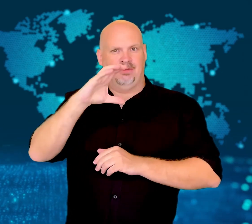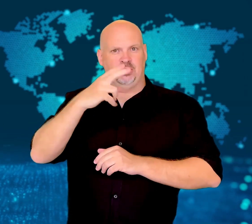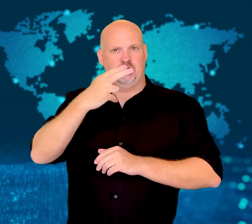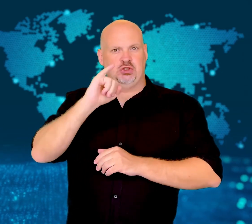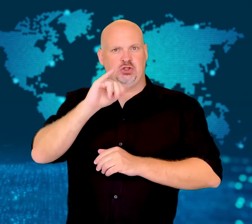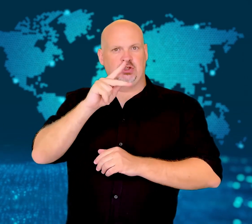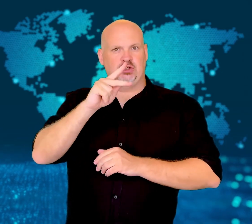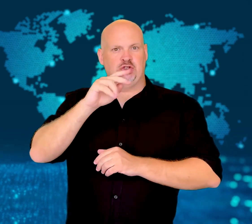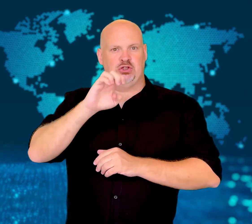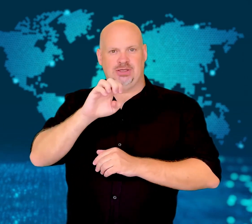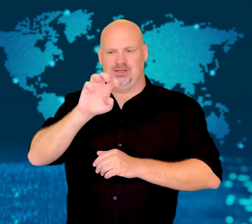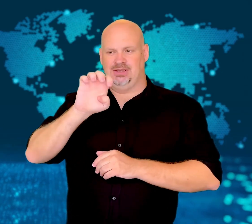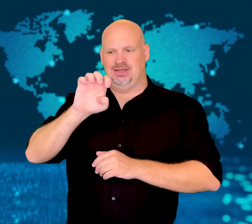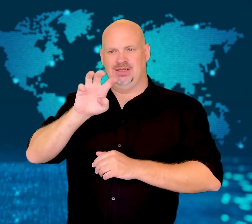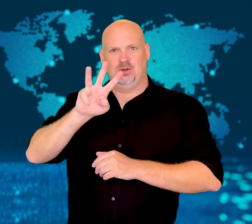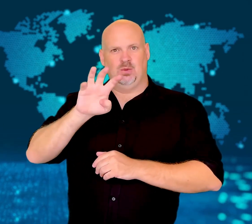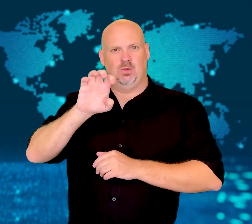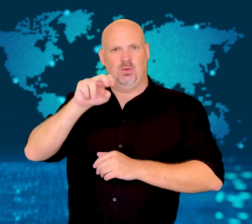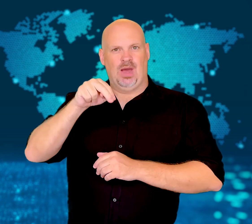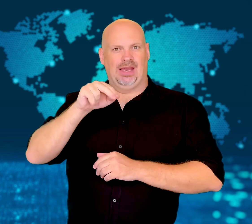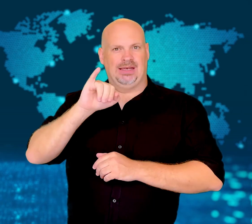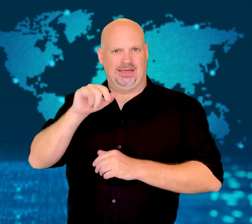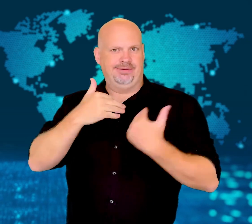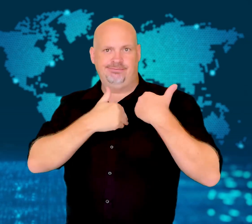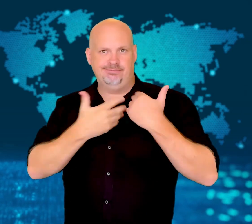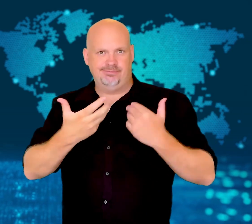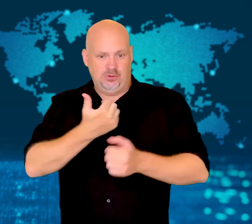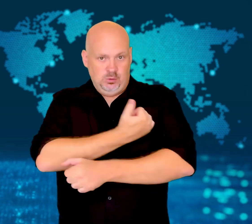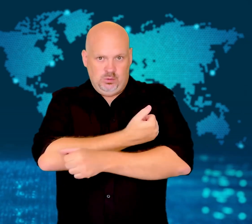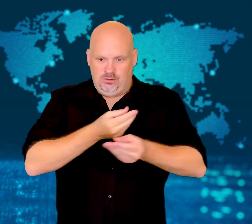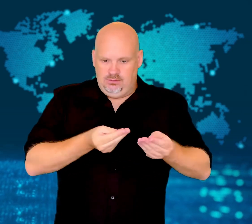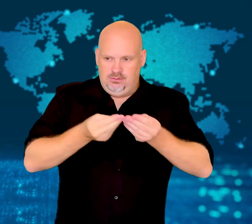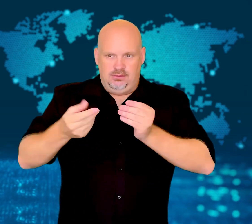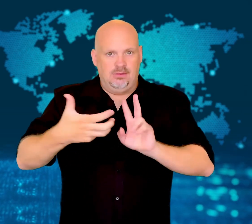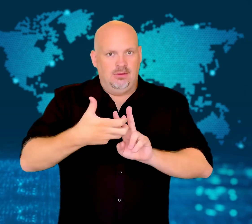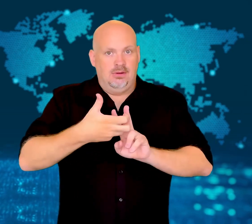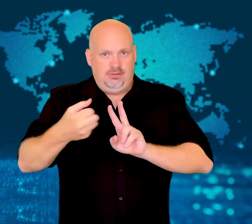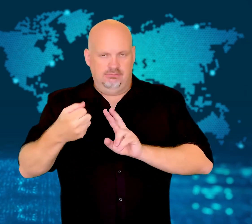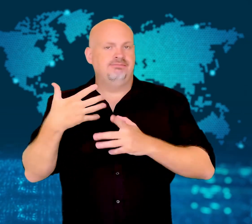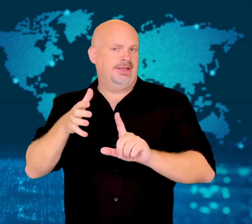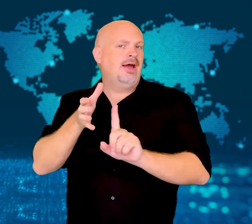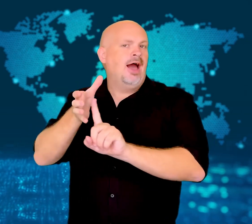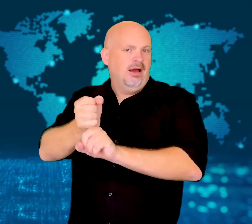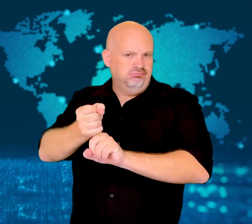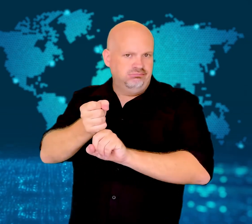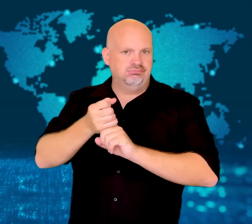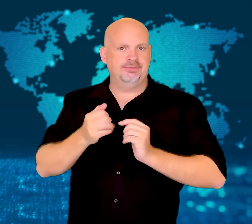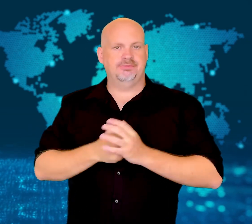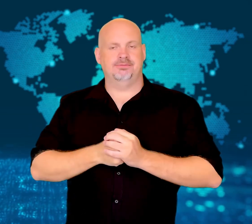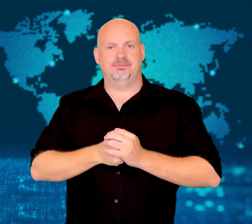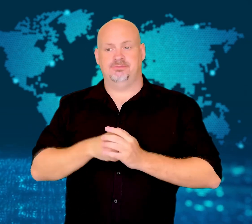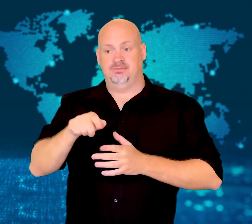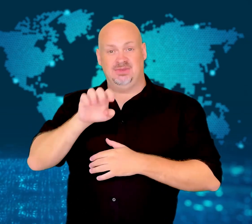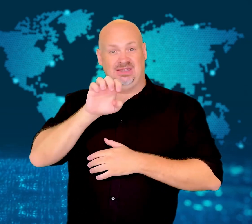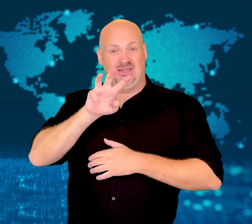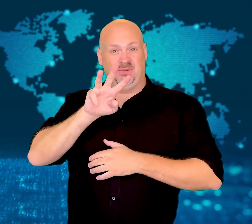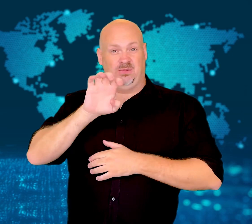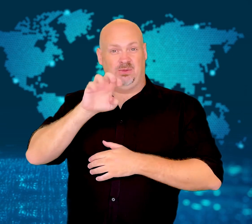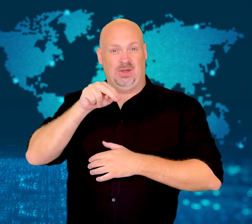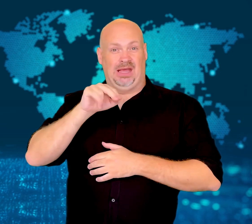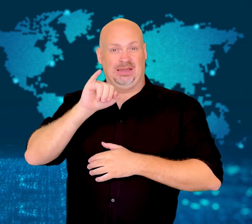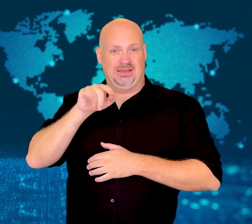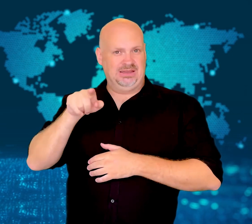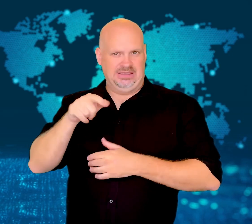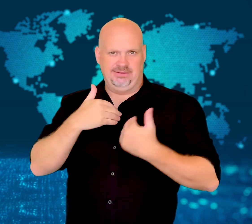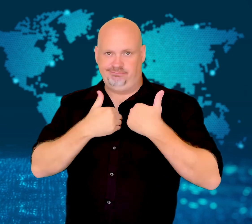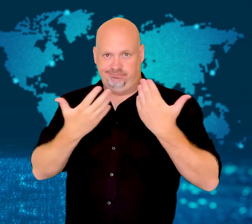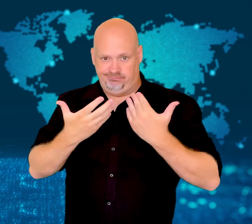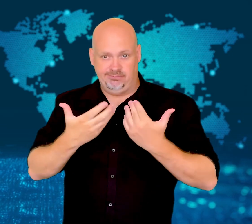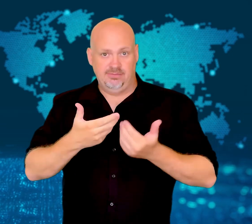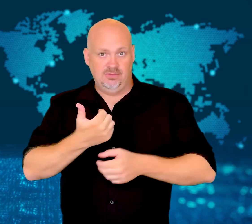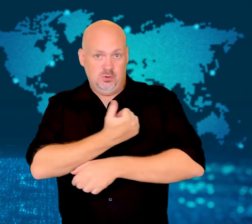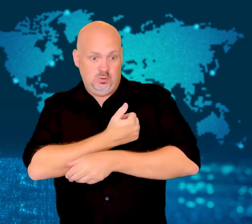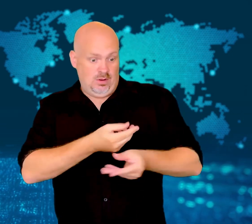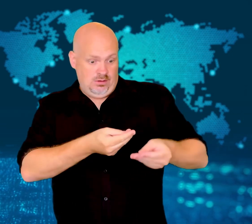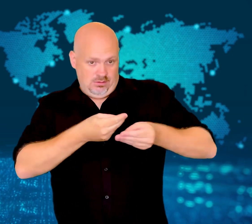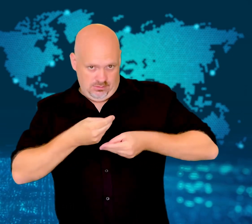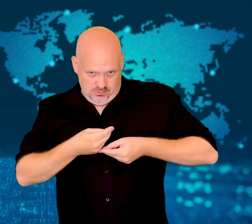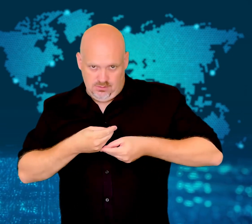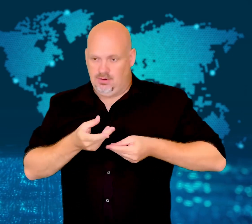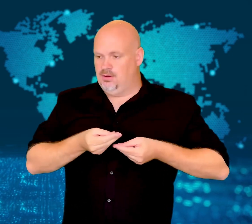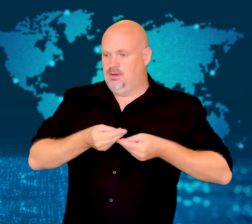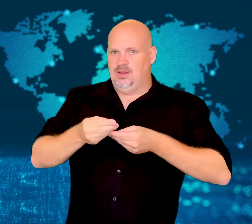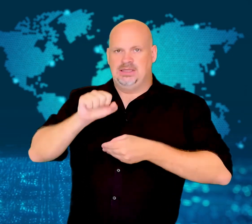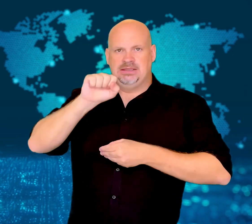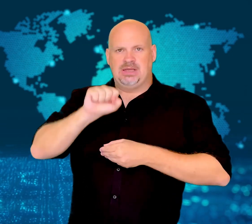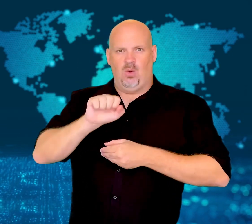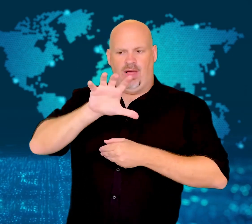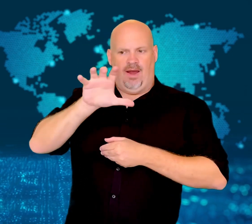The actual receiver of the heroin, Chike Eweni, was arrested as well.